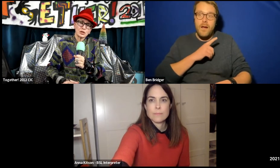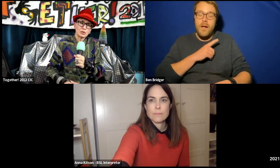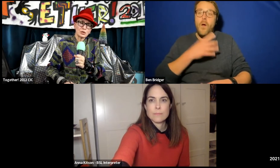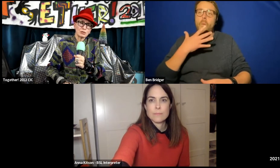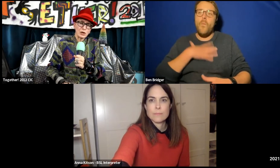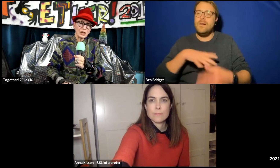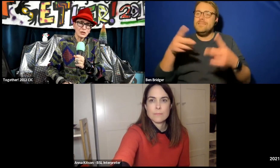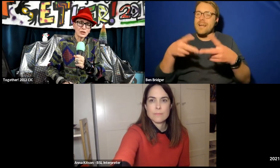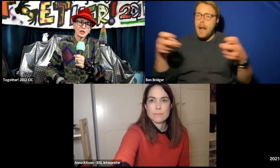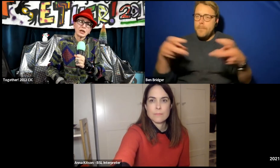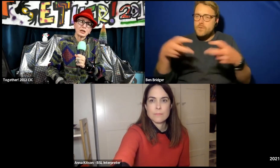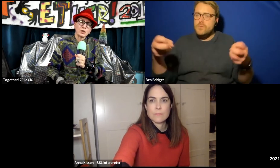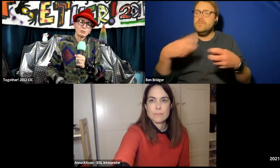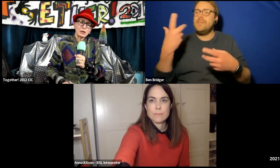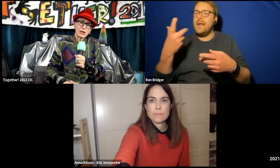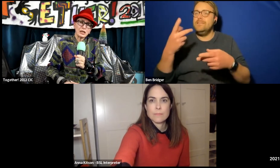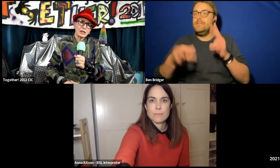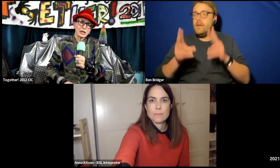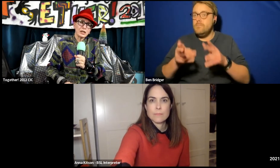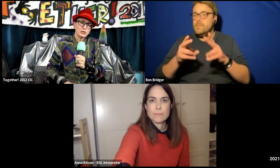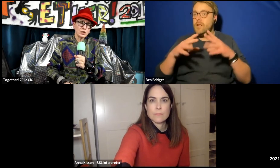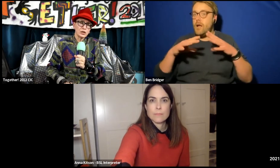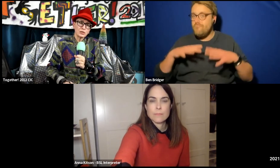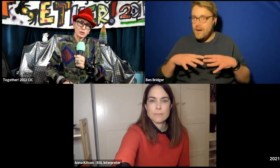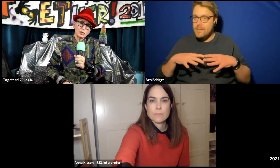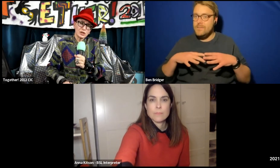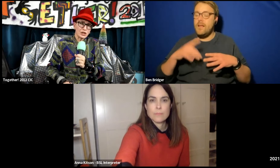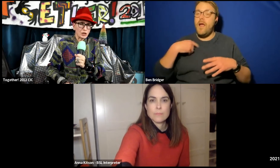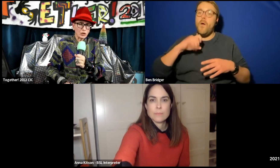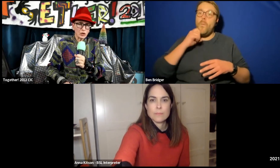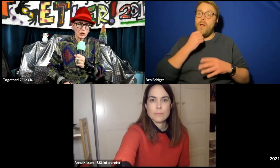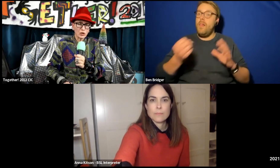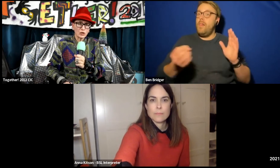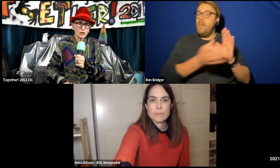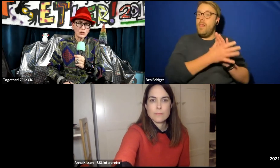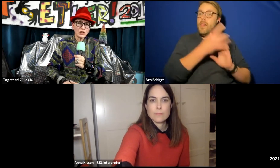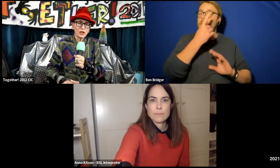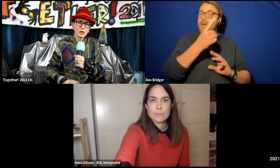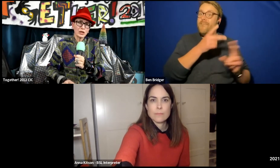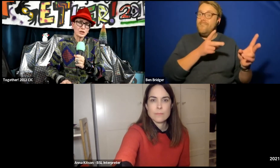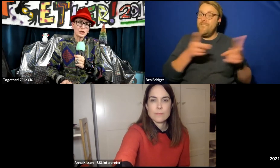interpreters a rest, playing a video from Sahera Khan, Sahera actually